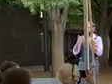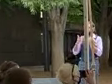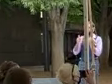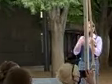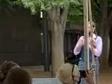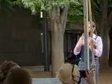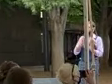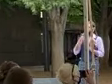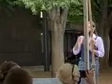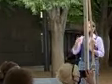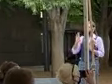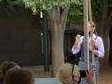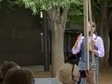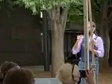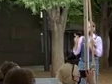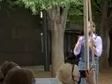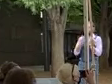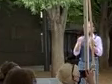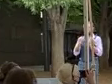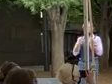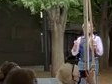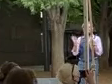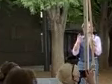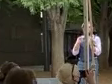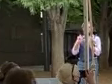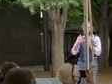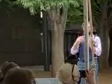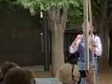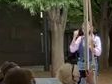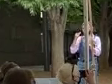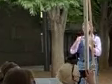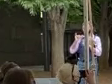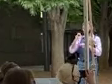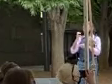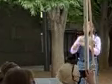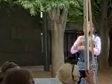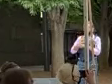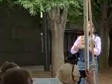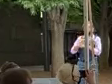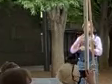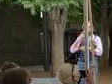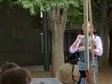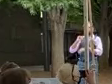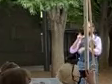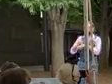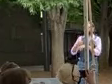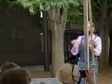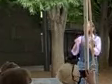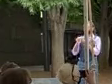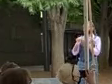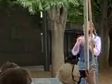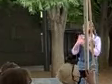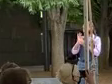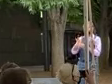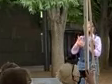More importantly it serves as a stark reminder that the hard work of forming a more perfect union never ends.